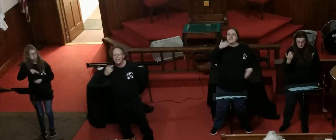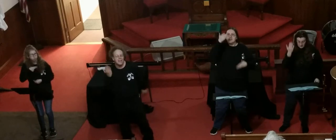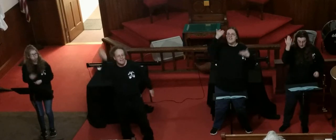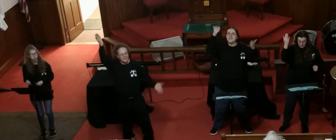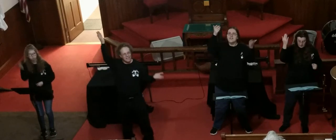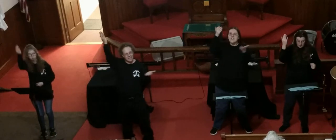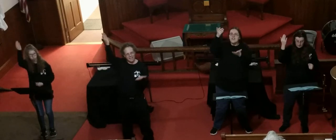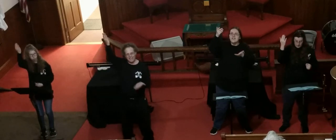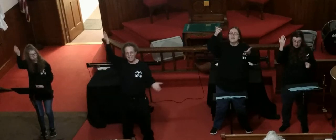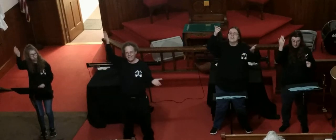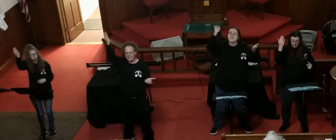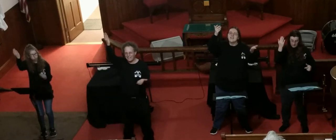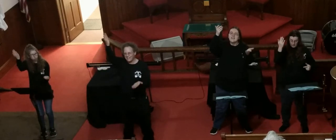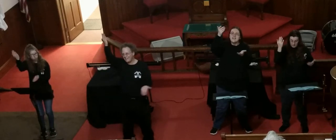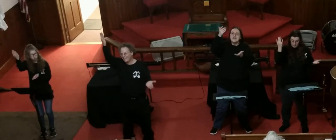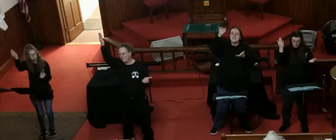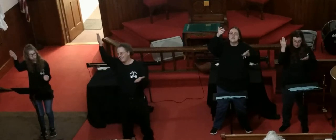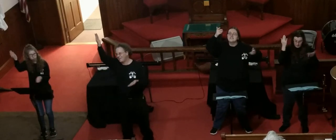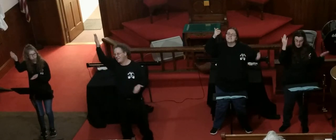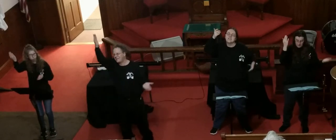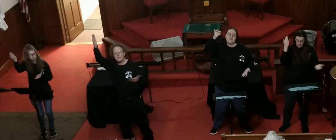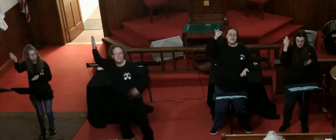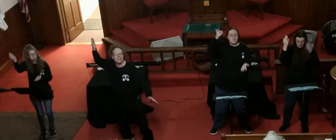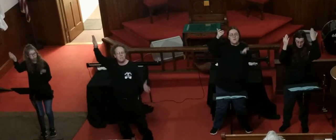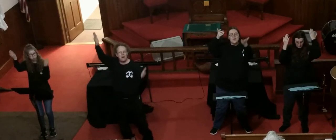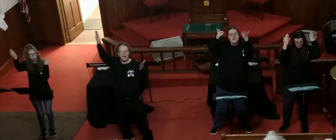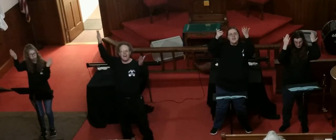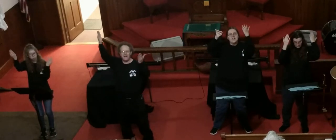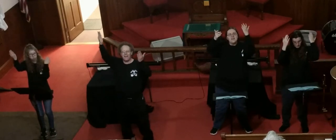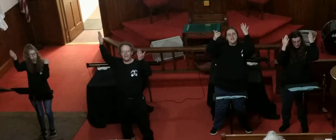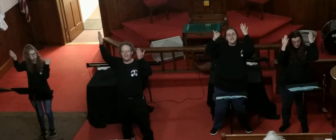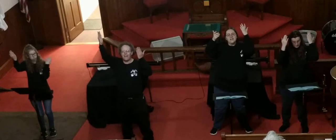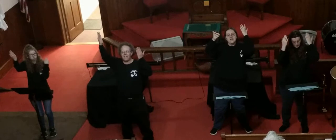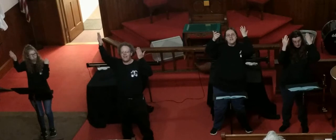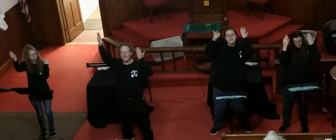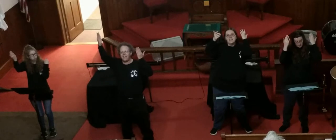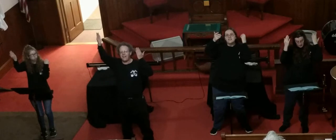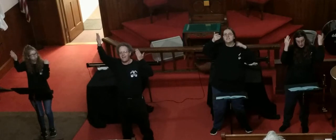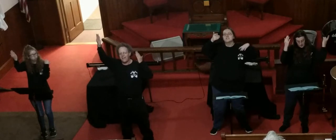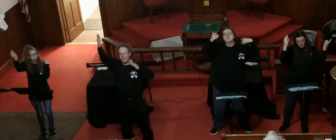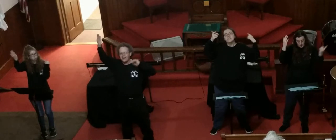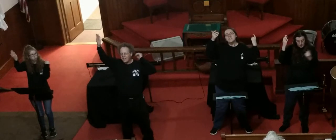He is He was